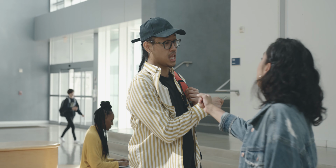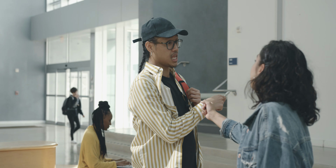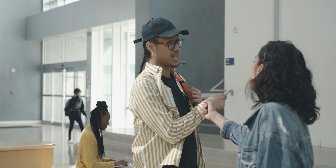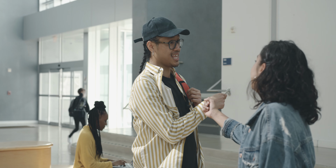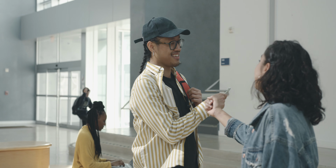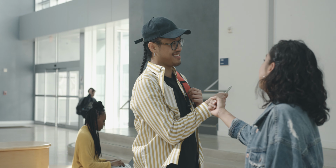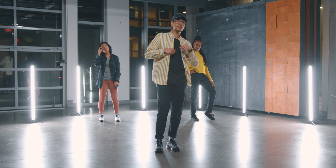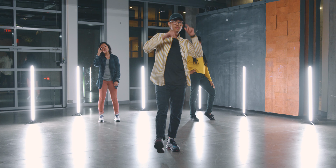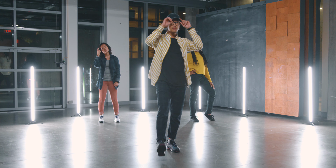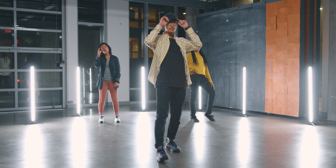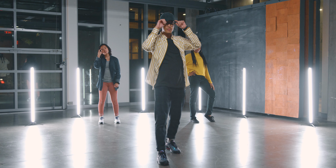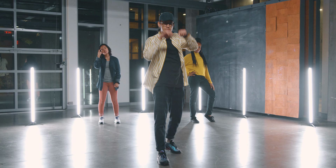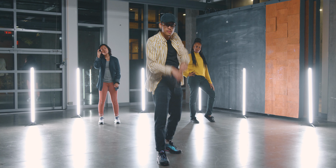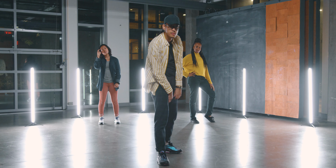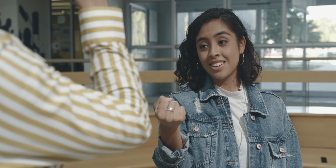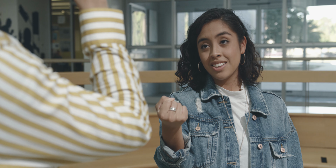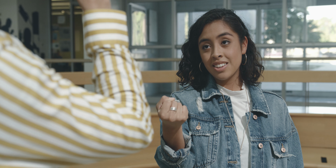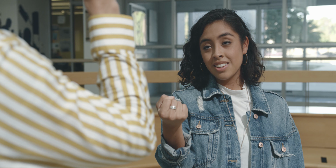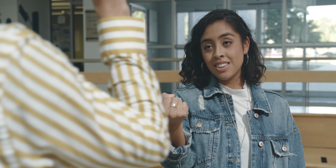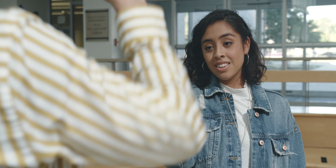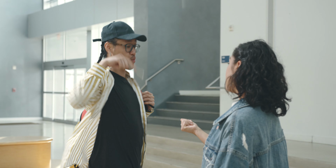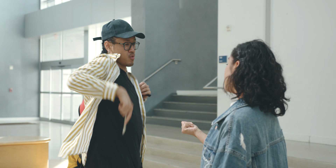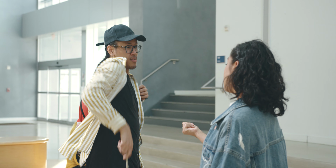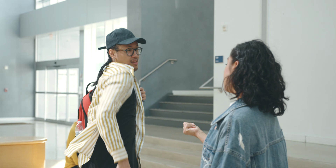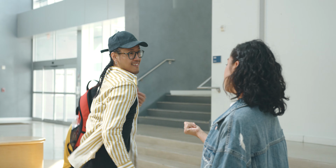Hip-Hop Music